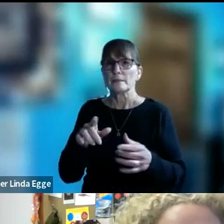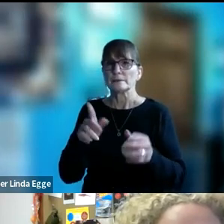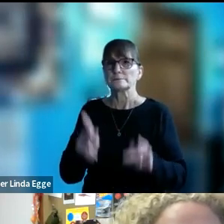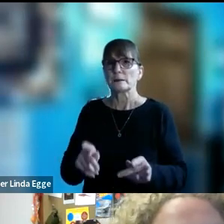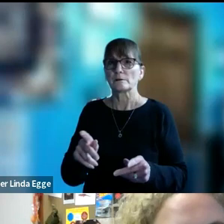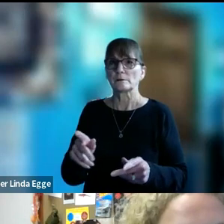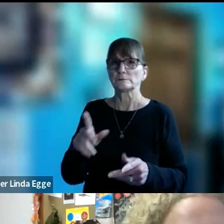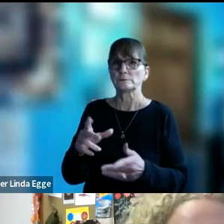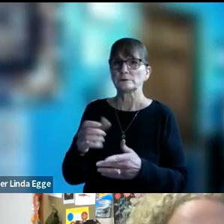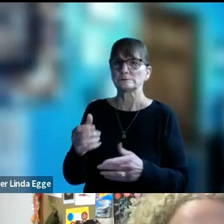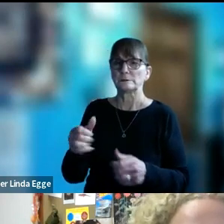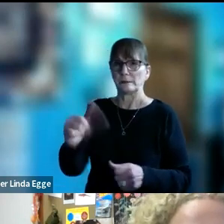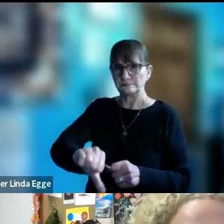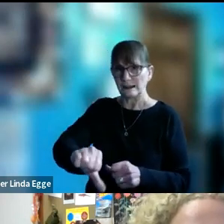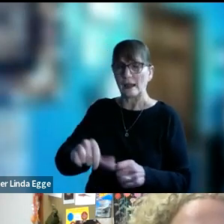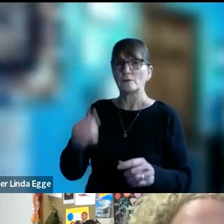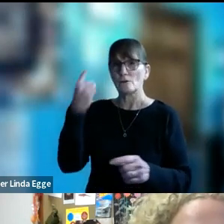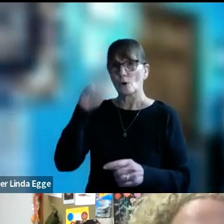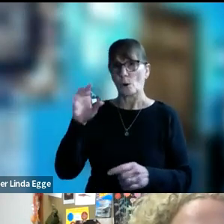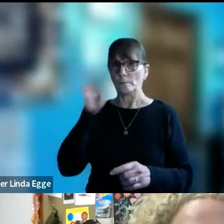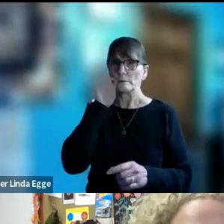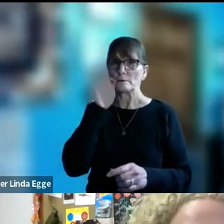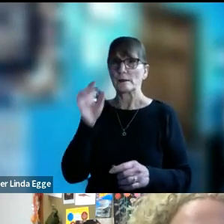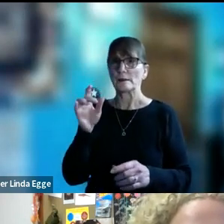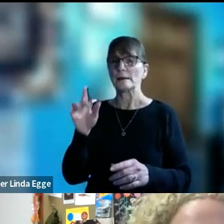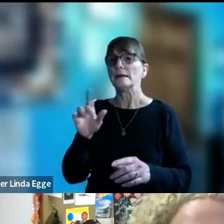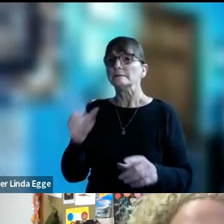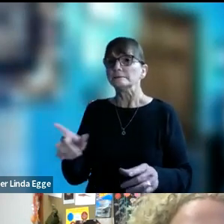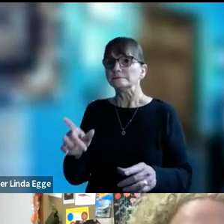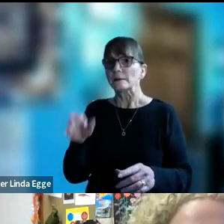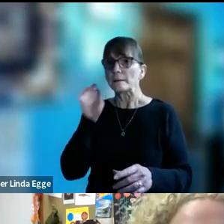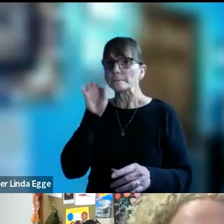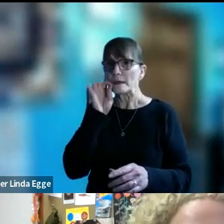that was denied for marijuana despite having a medical marijuana card for years.